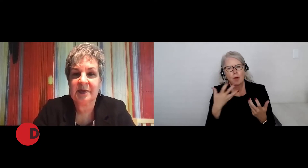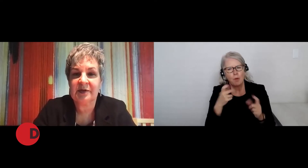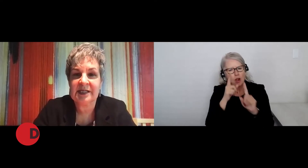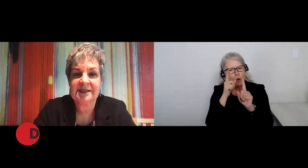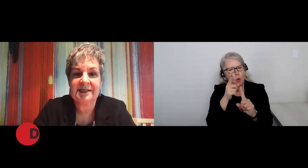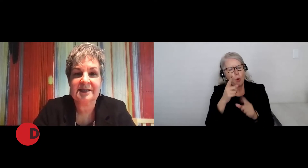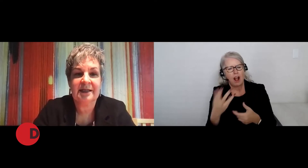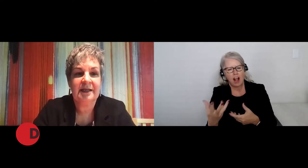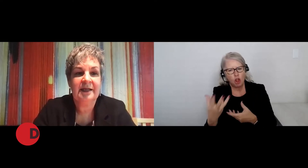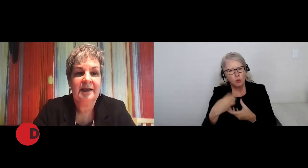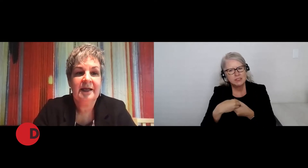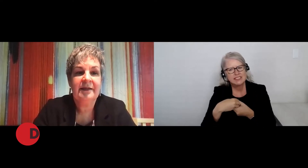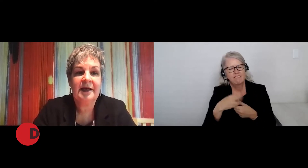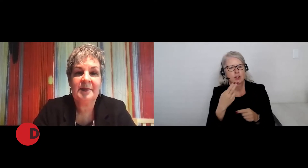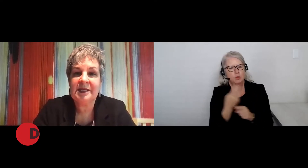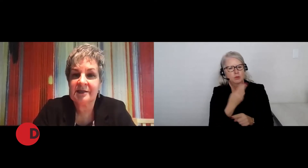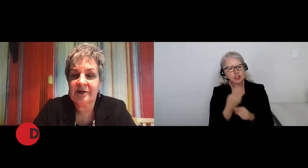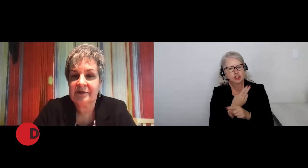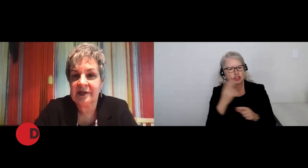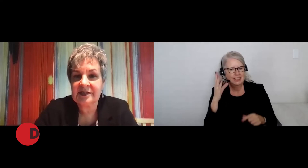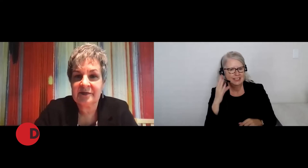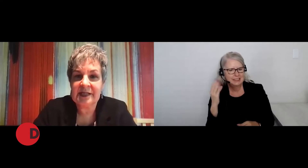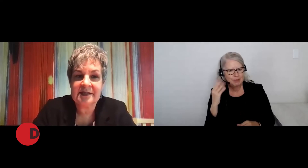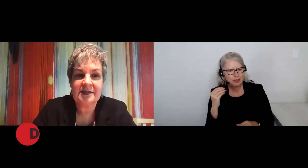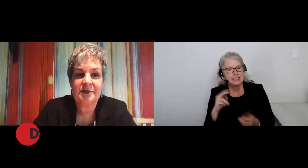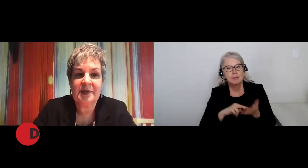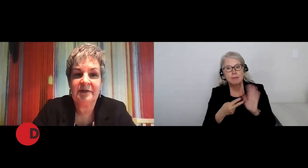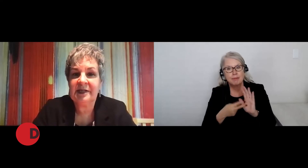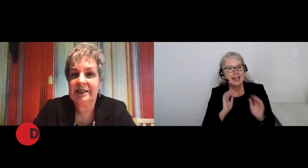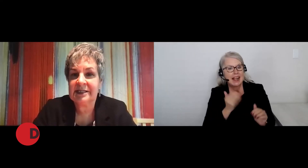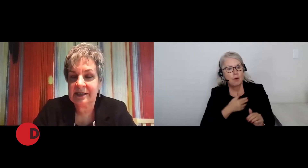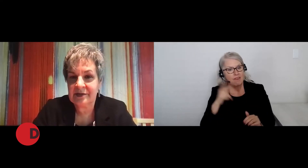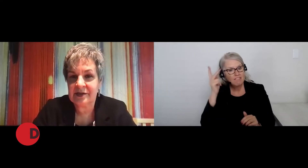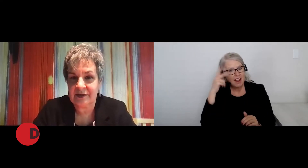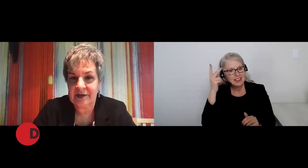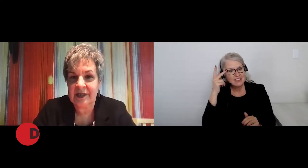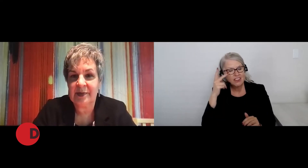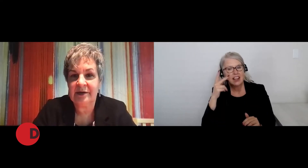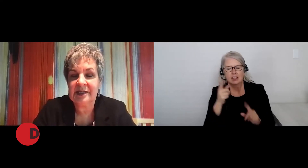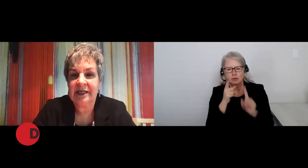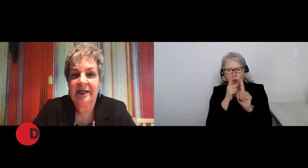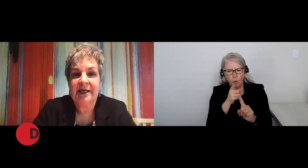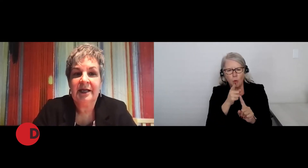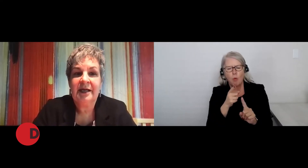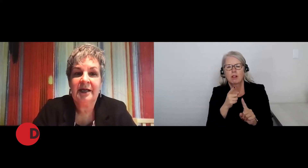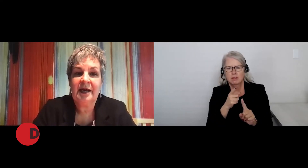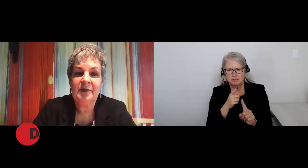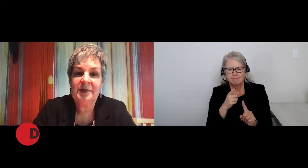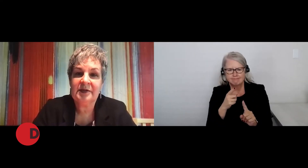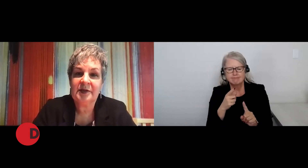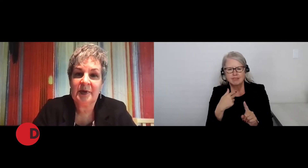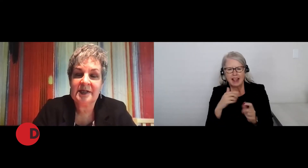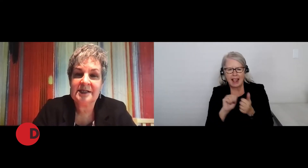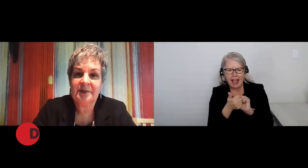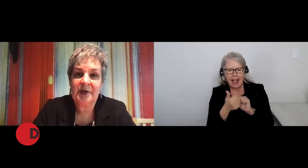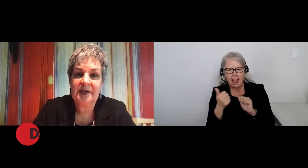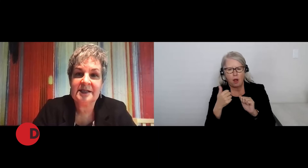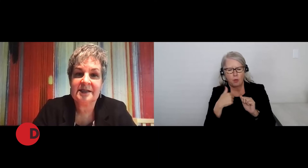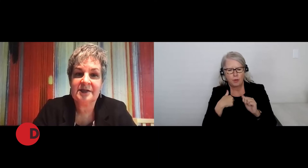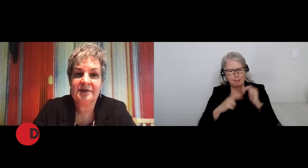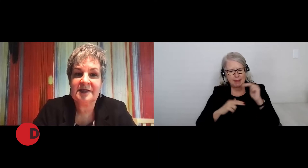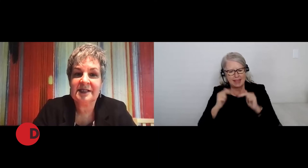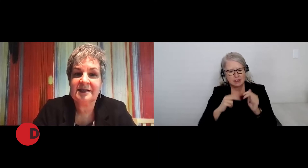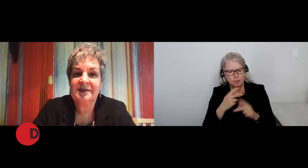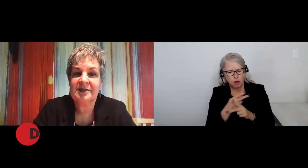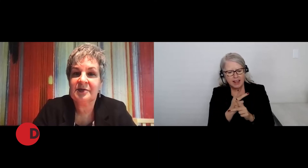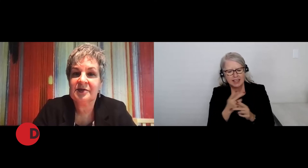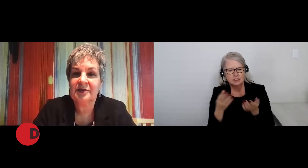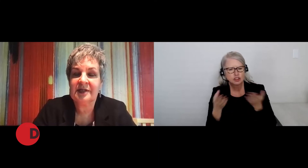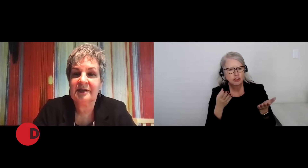experiences meaning our philosophy and goal is how we build products